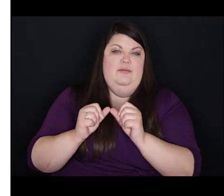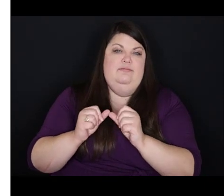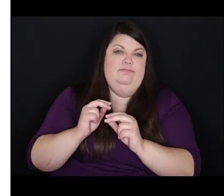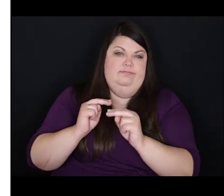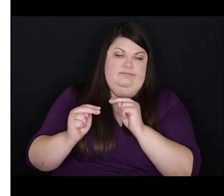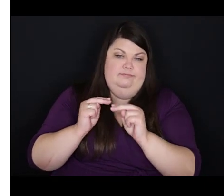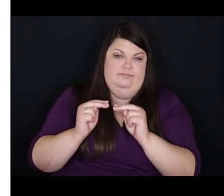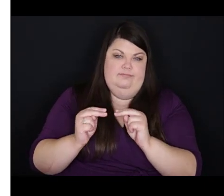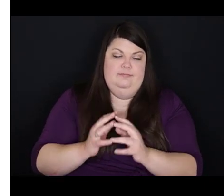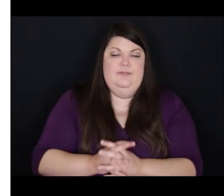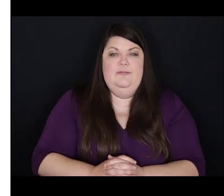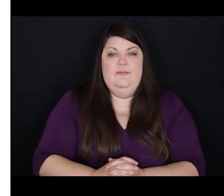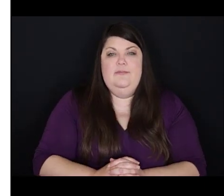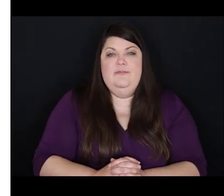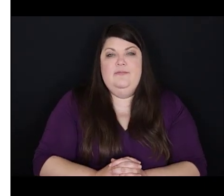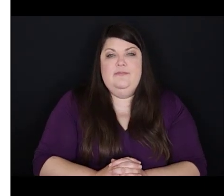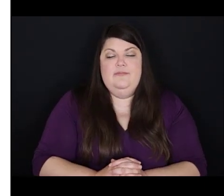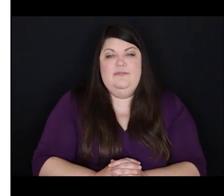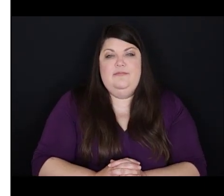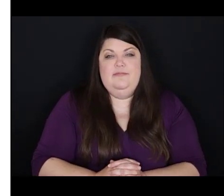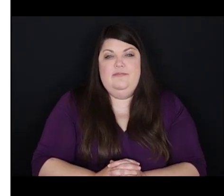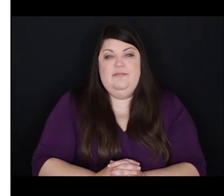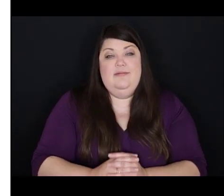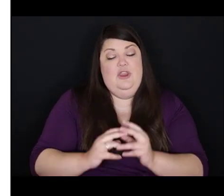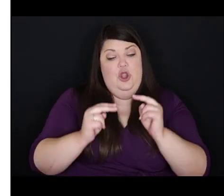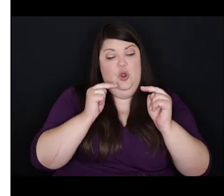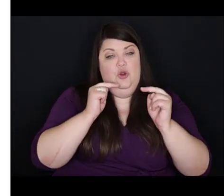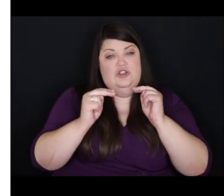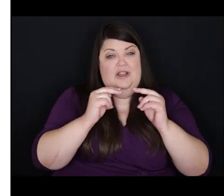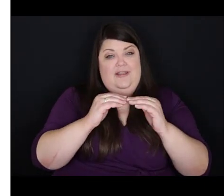Negotiated levels will be finalized before a plan is approved.